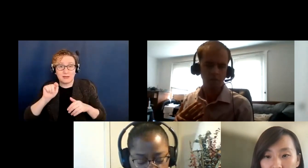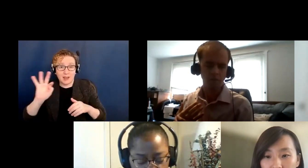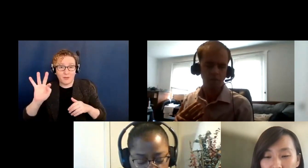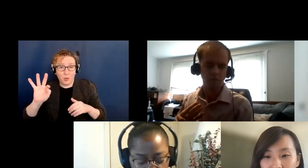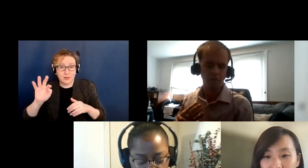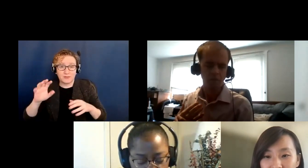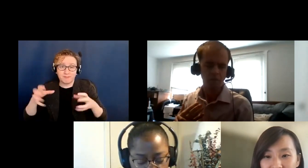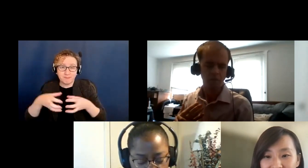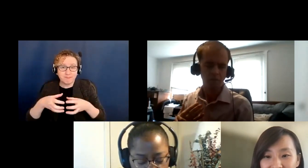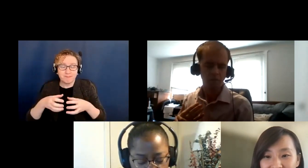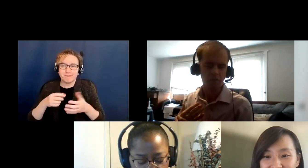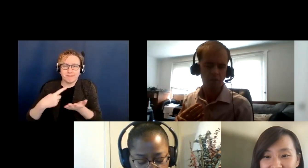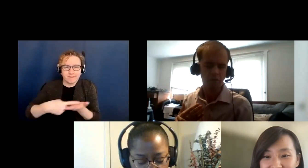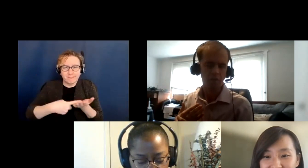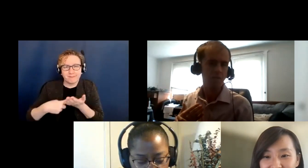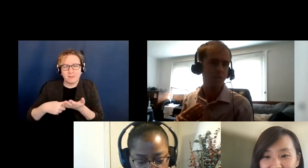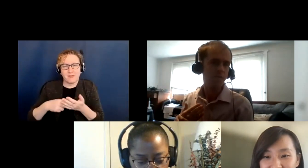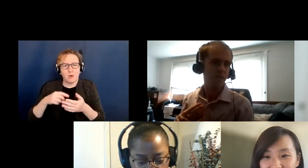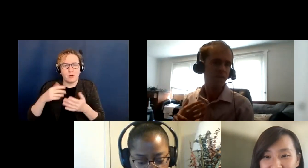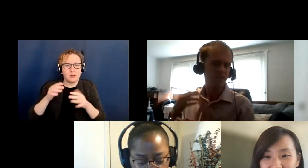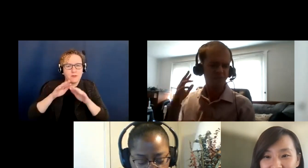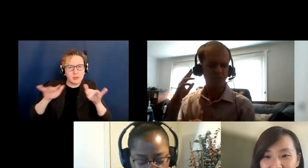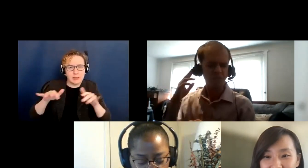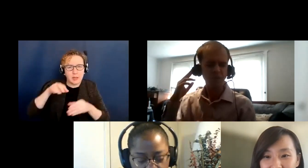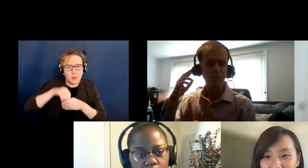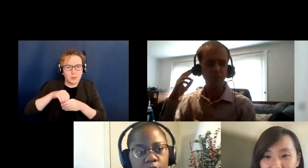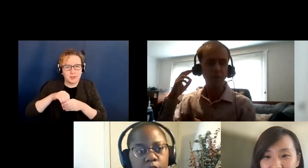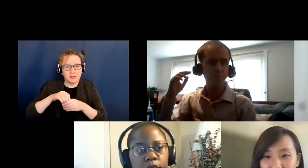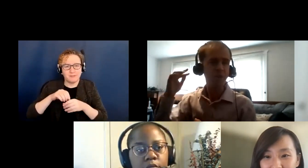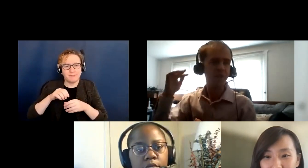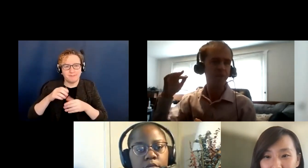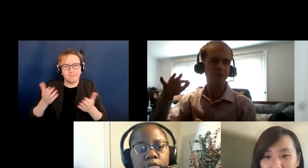that was my introduction. That is great.